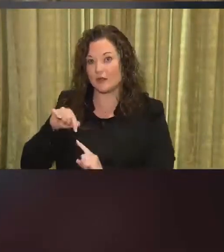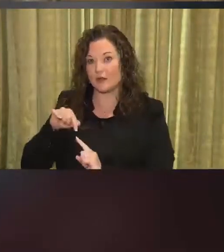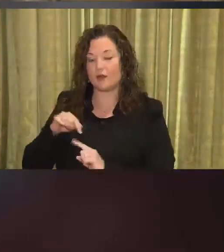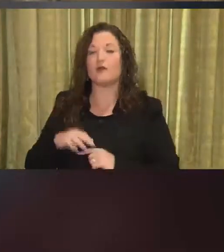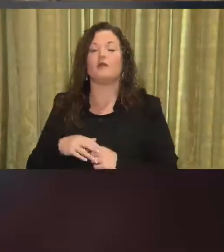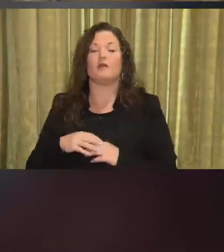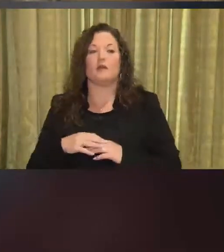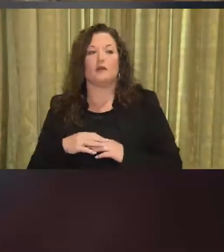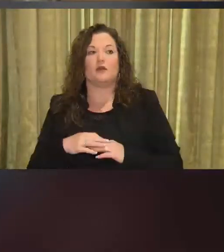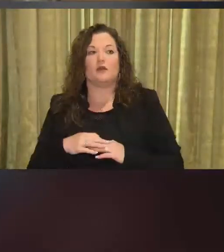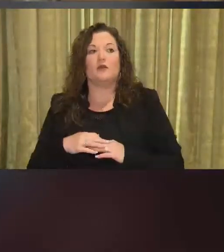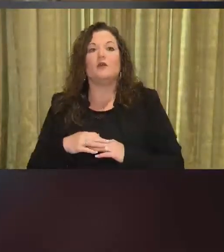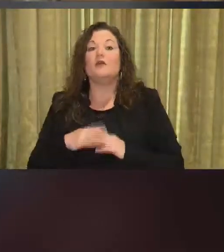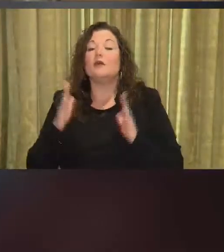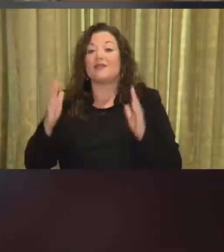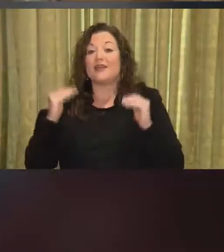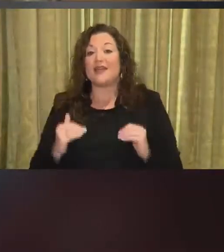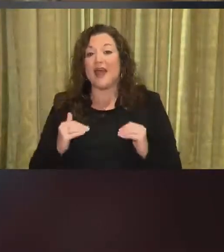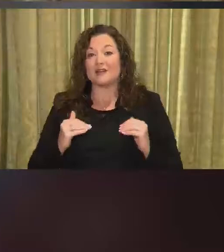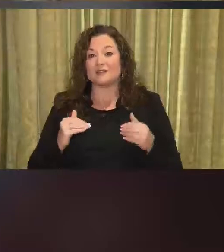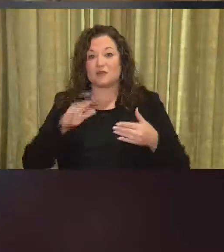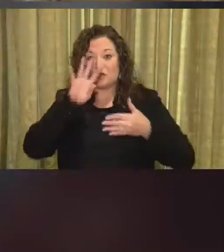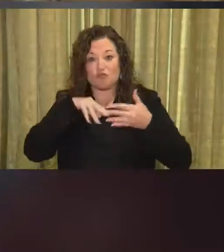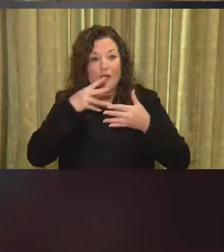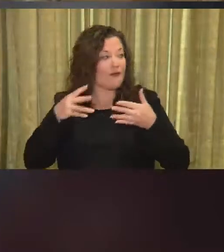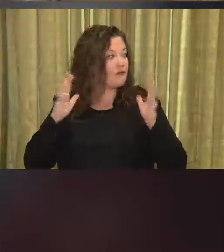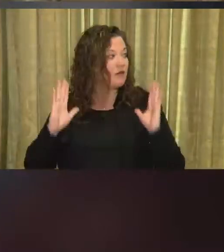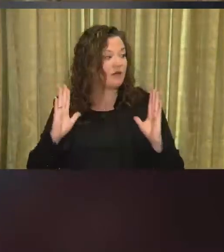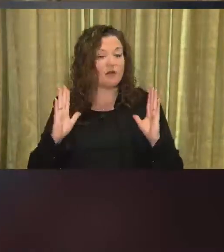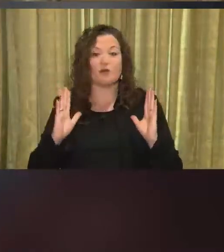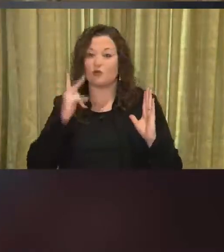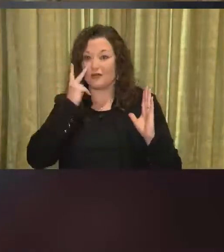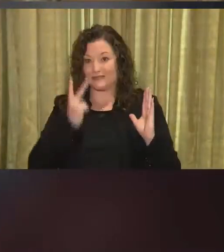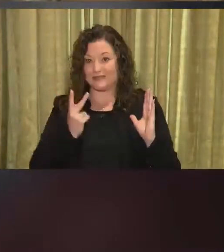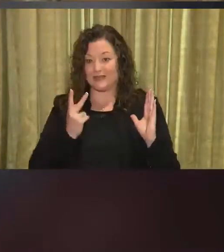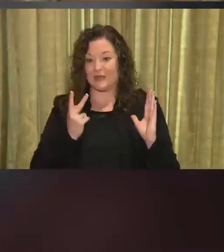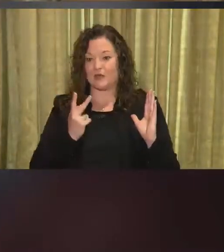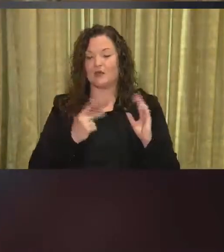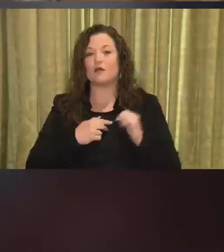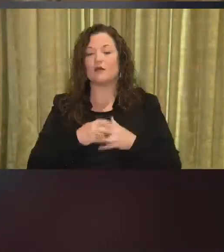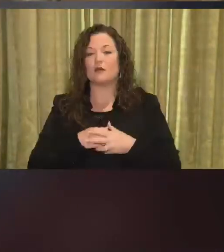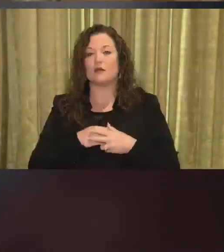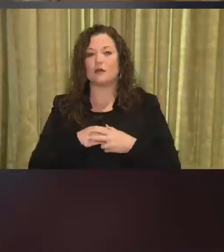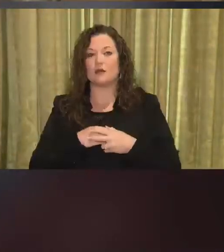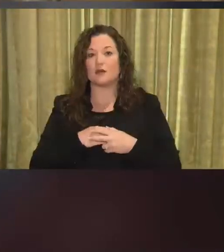You go to the next graph and you see those that have succumbed to